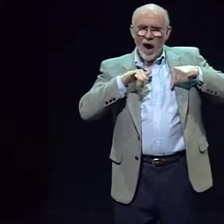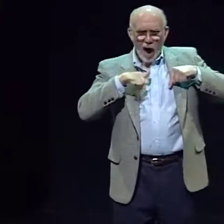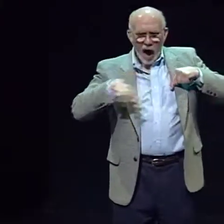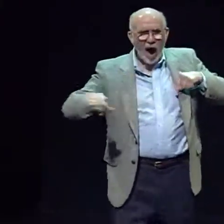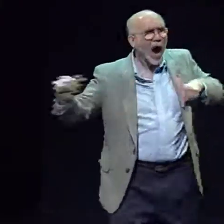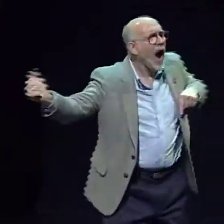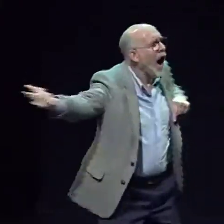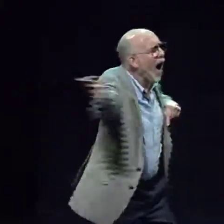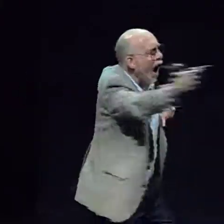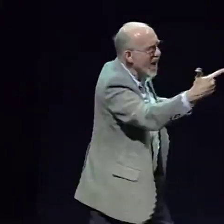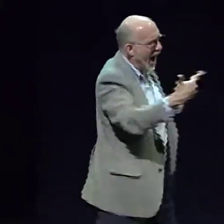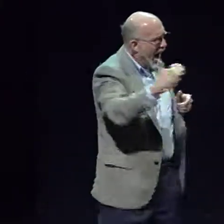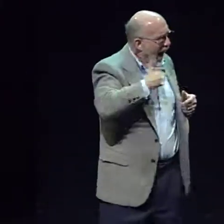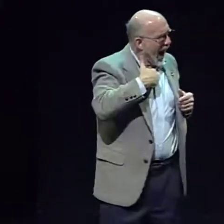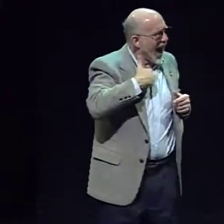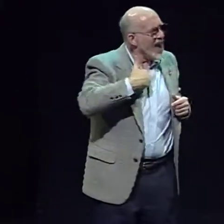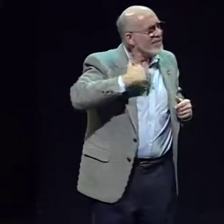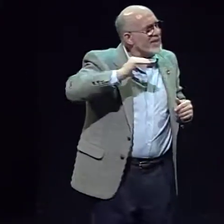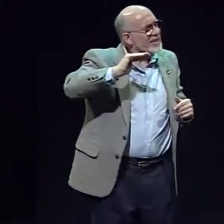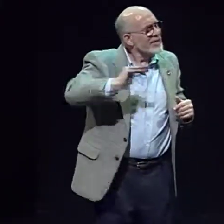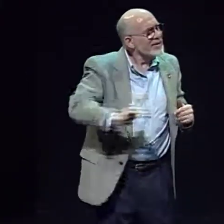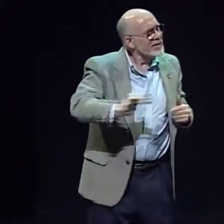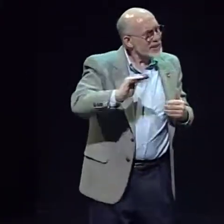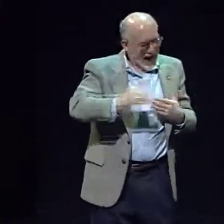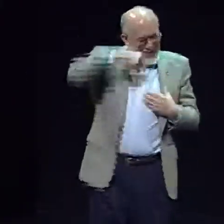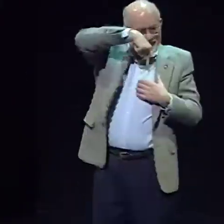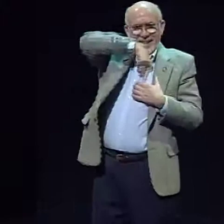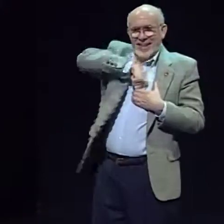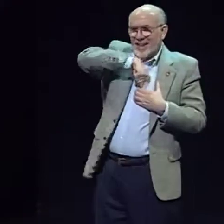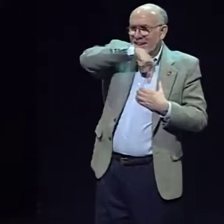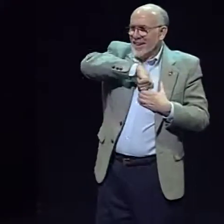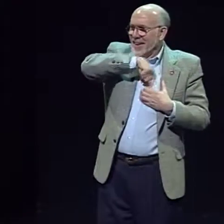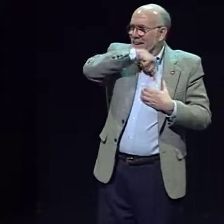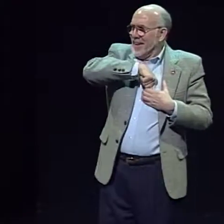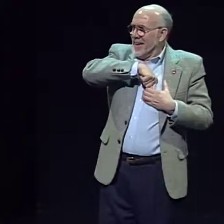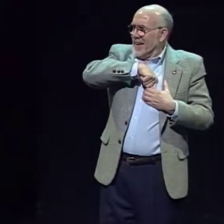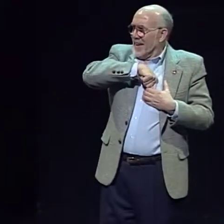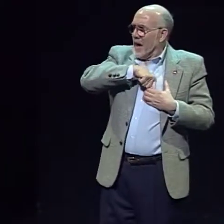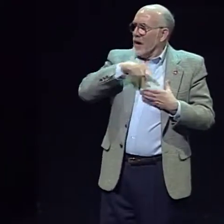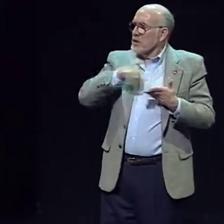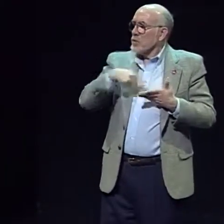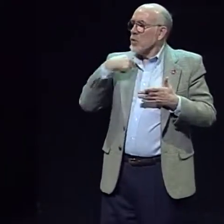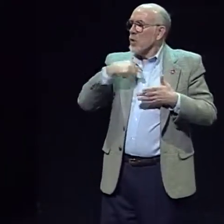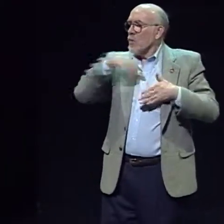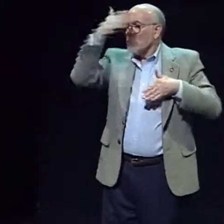IN HER PERFORMANCE. AND ALL OF US HAVE A LITTLE CHILD WITHIN US.